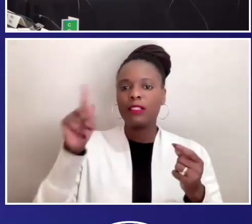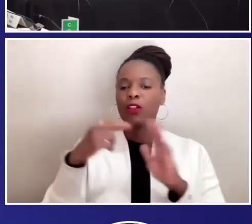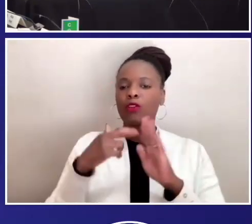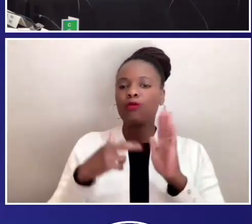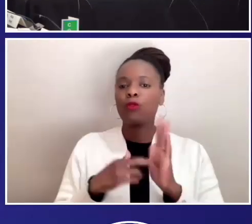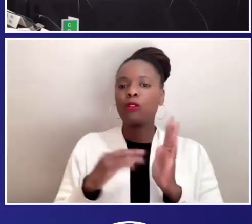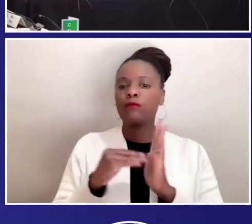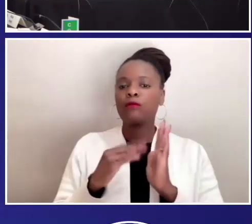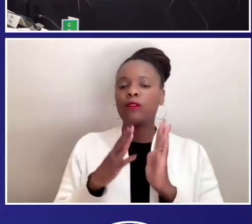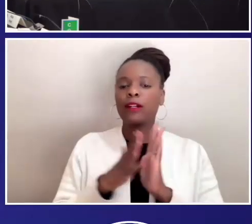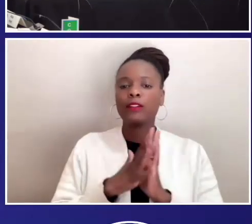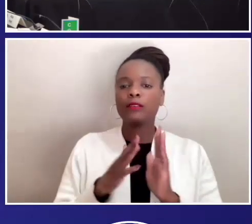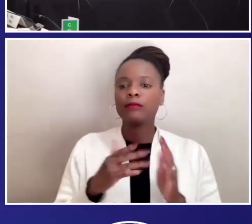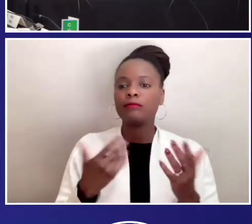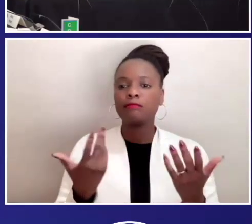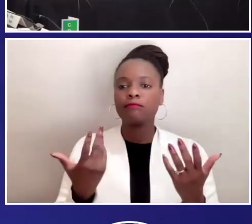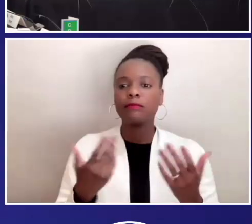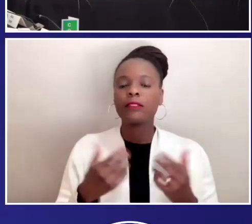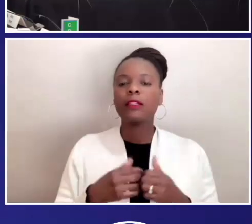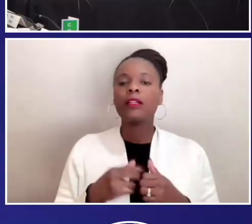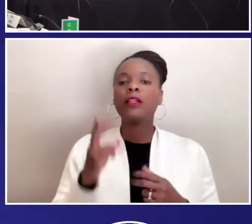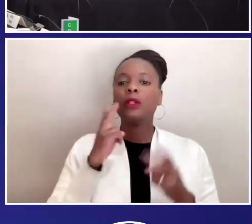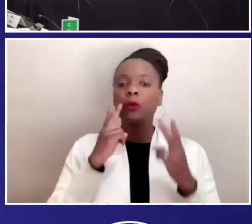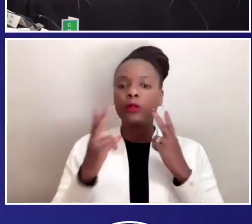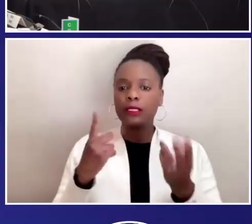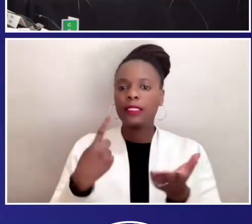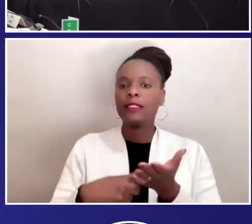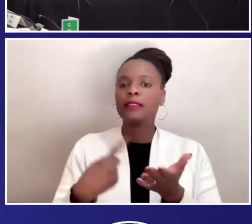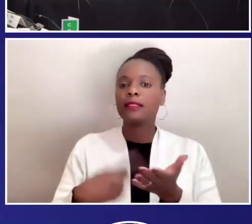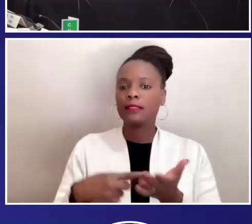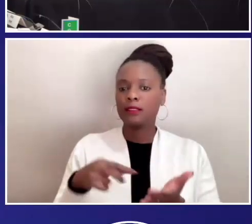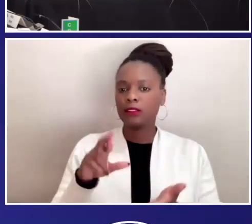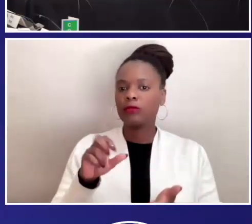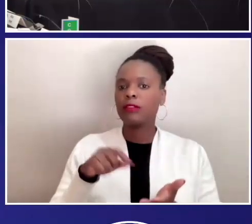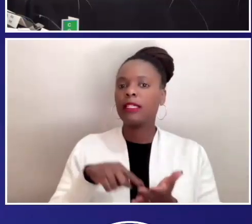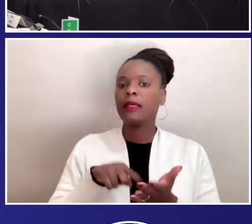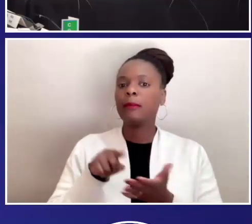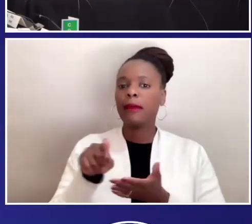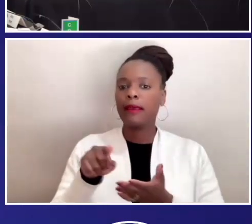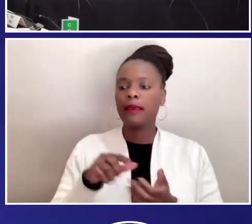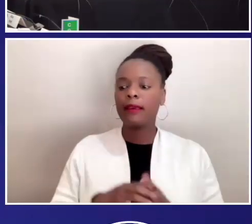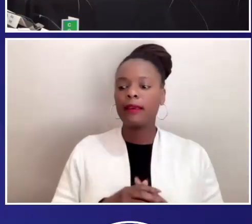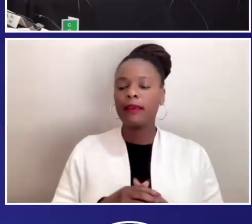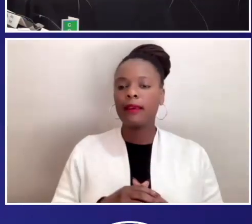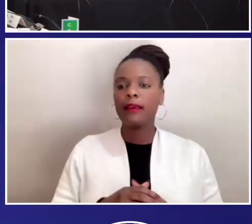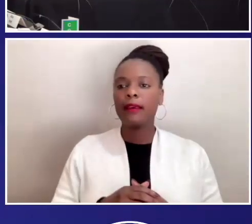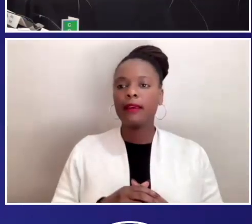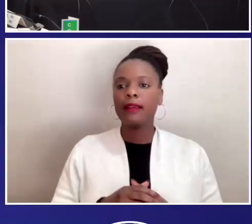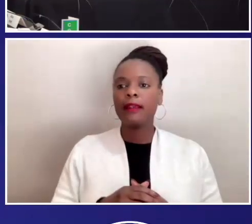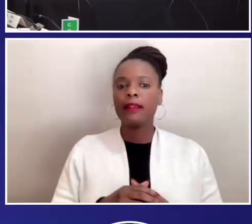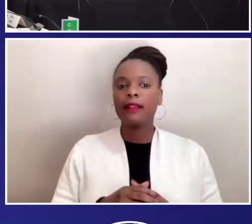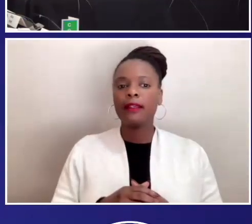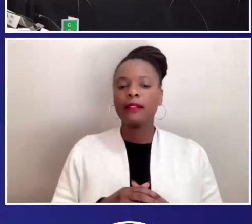and you will see that it does talk about REPAYE, and it does say -- I don't know if it says SAVE anywhere, but